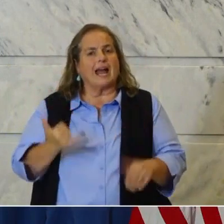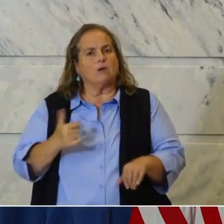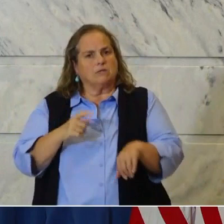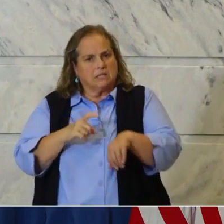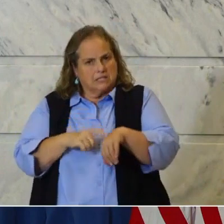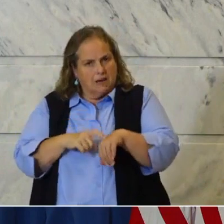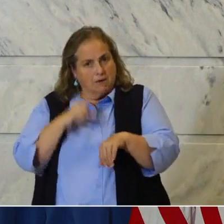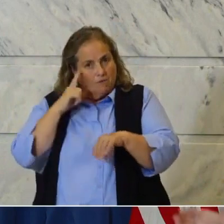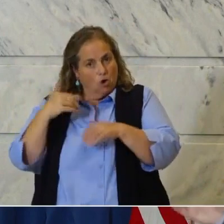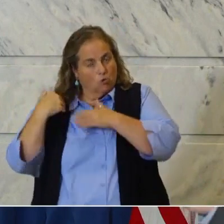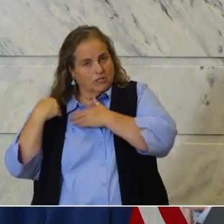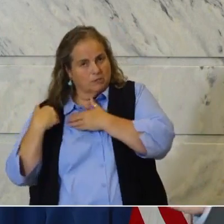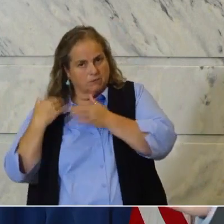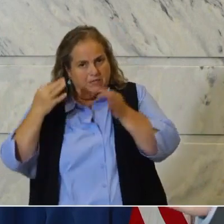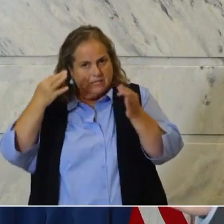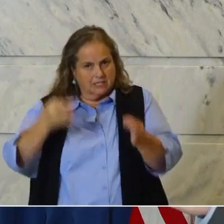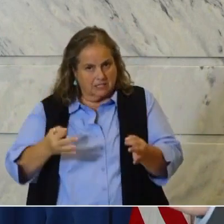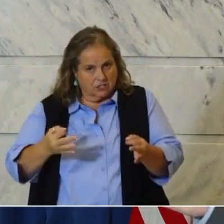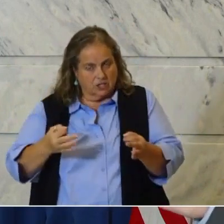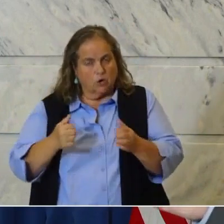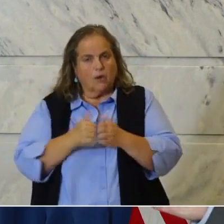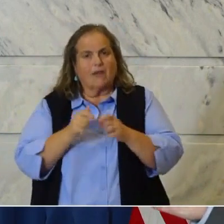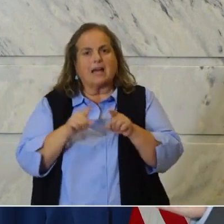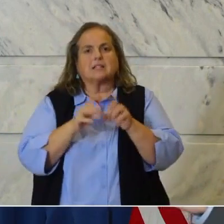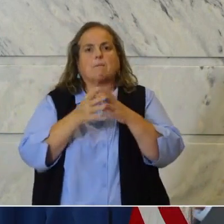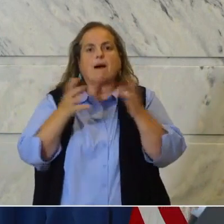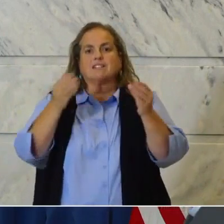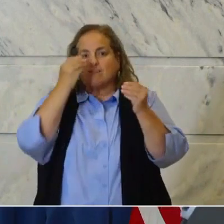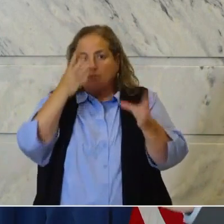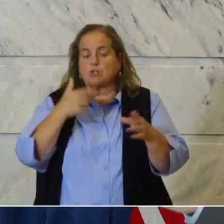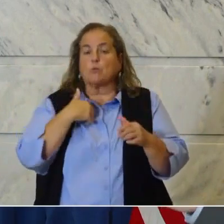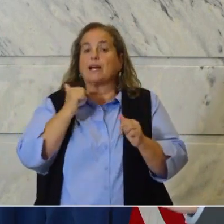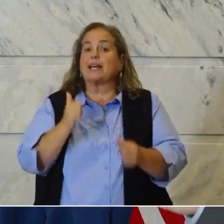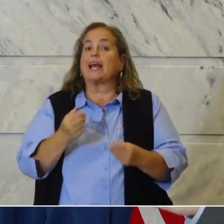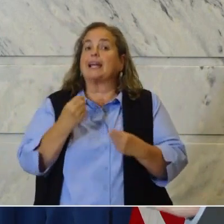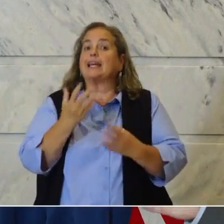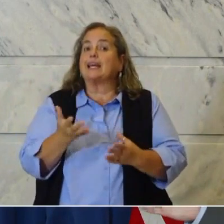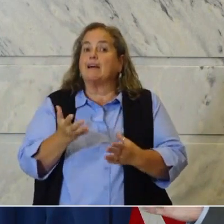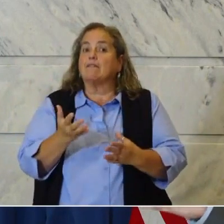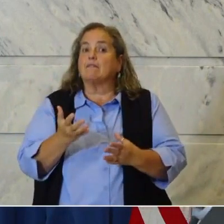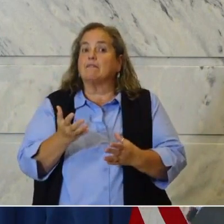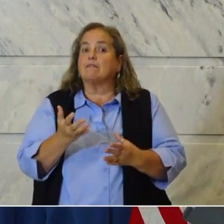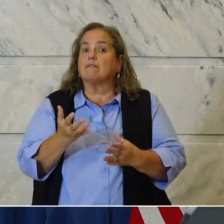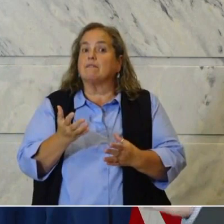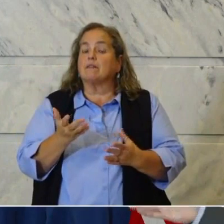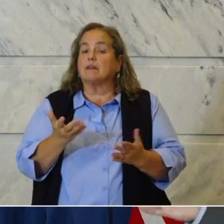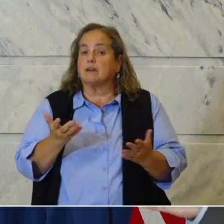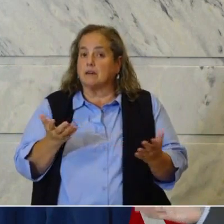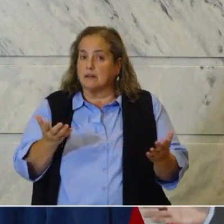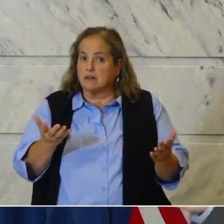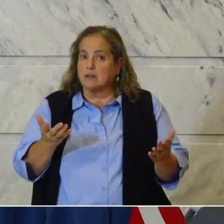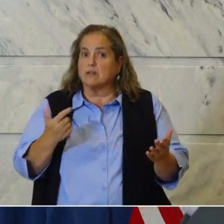decision making, with as much information as we can give cause I didn't hear any of these things in discussions